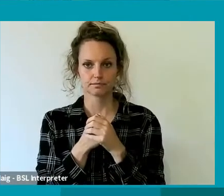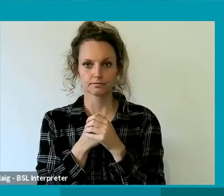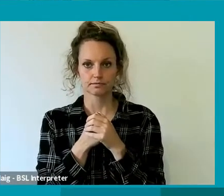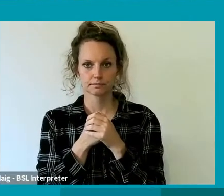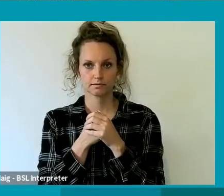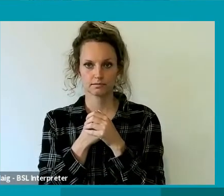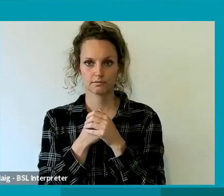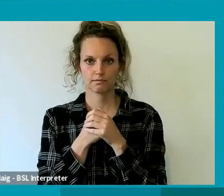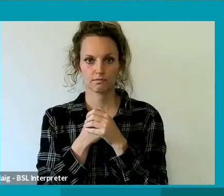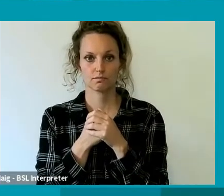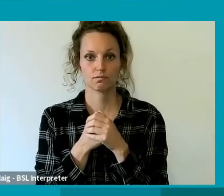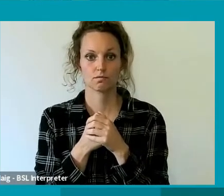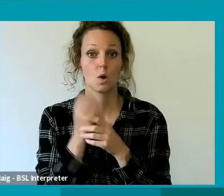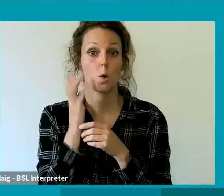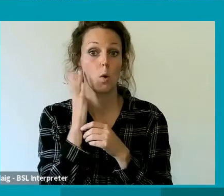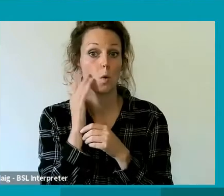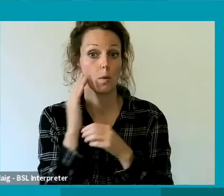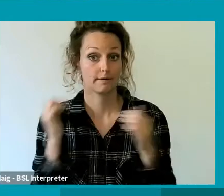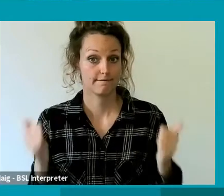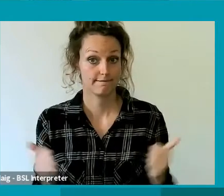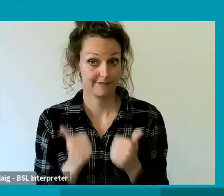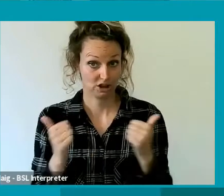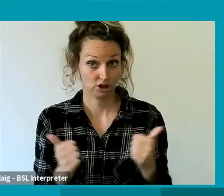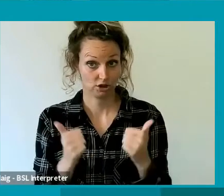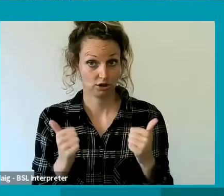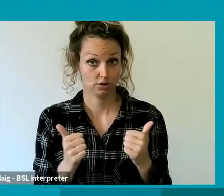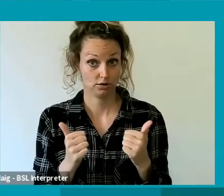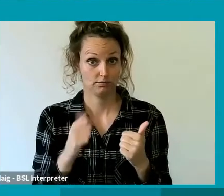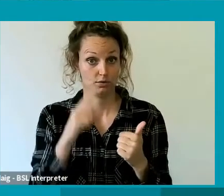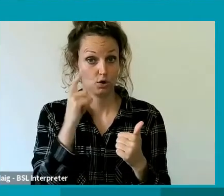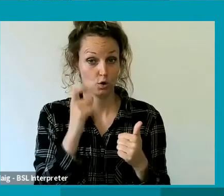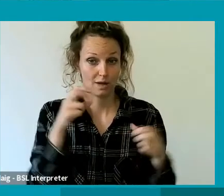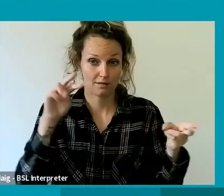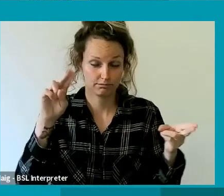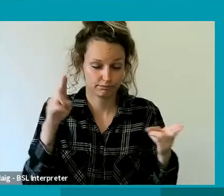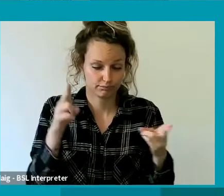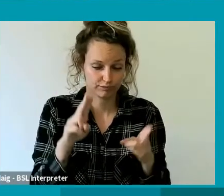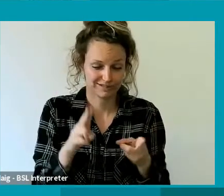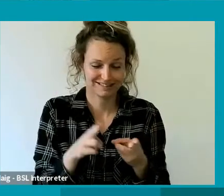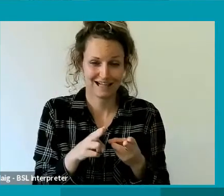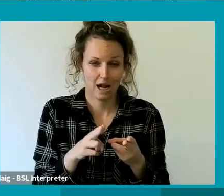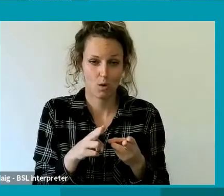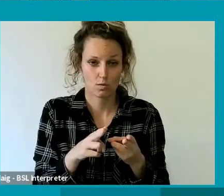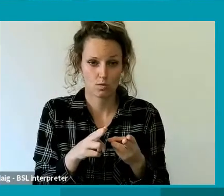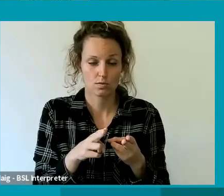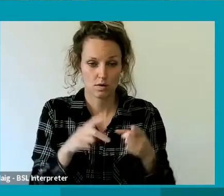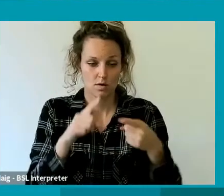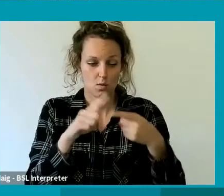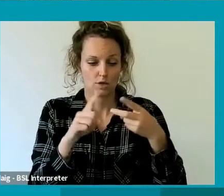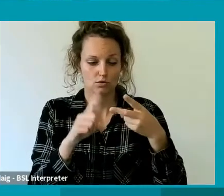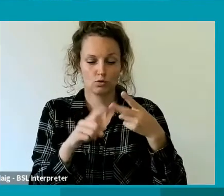synthesize down or reduce down all of this information into three or four keywords.